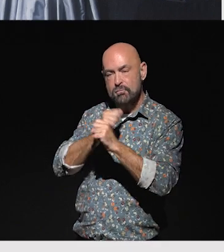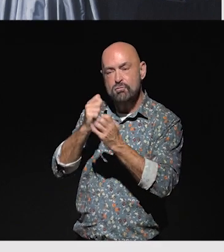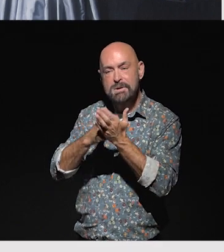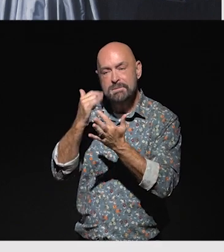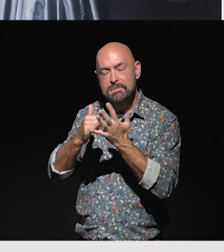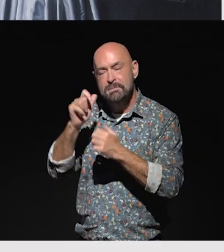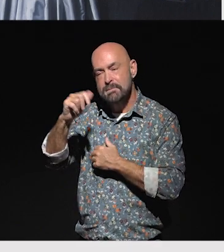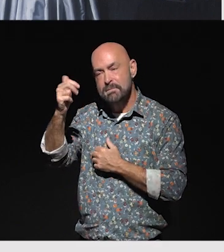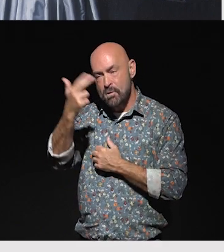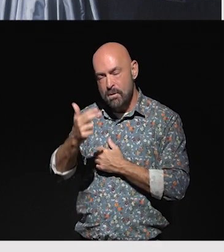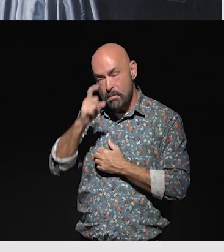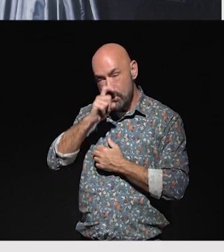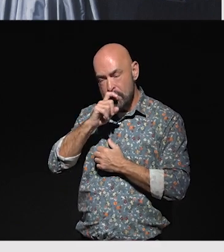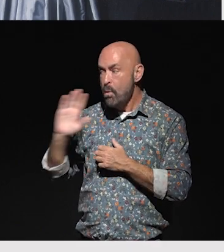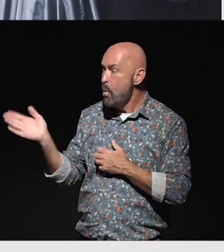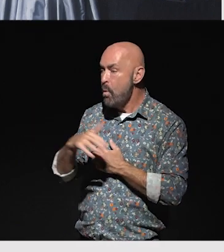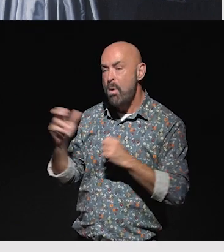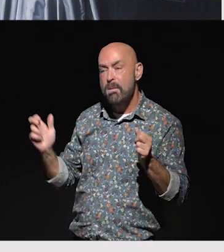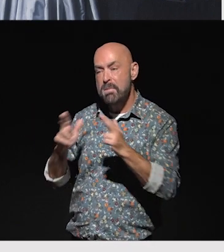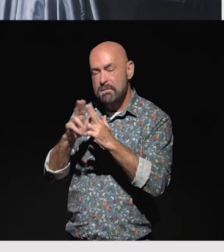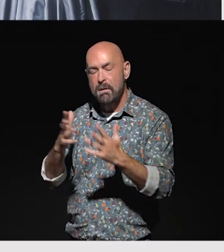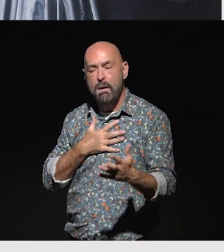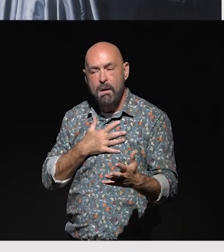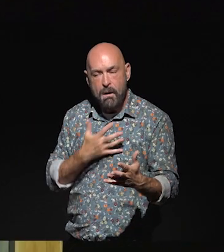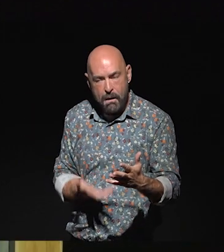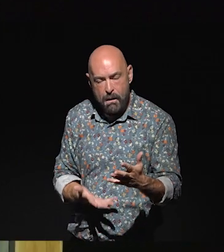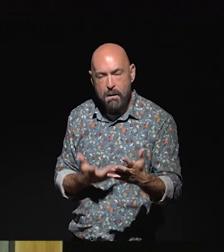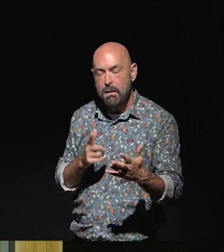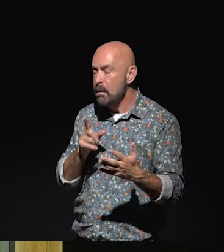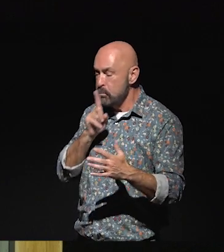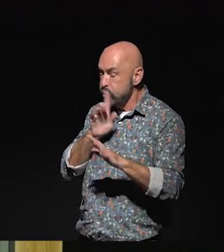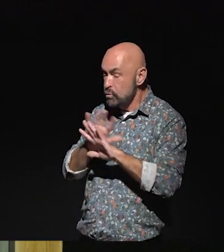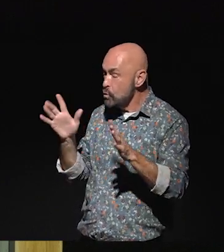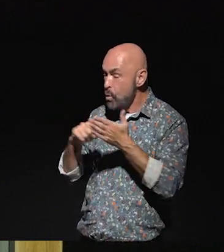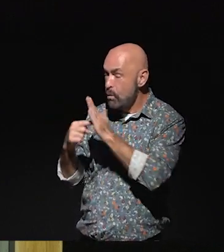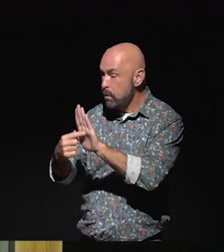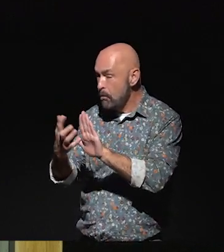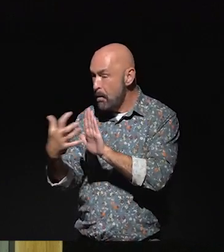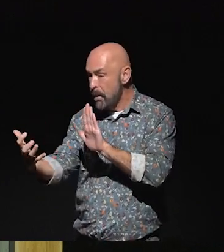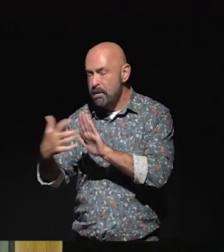they alone, among all Paris, because the picture is not shown in public, realise the source.